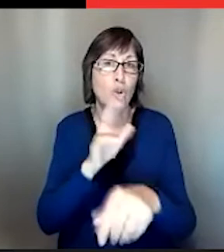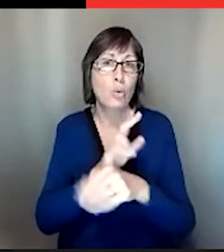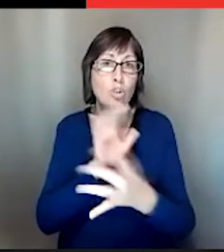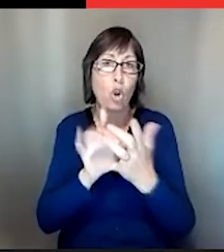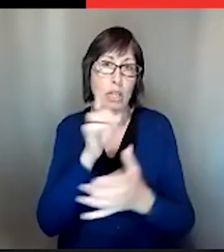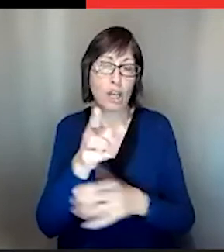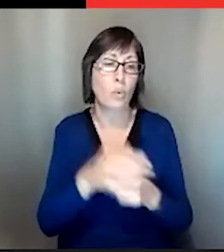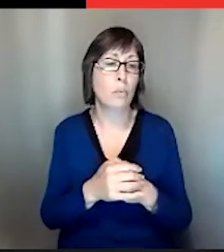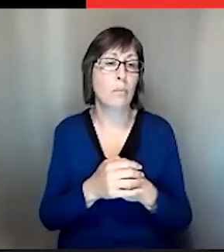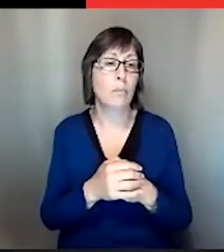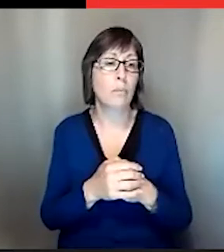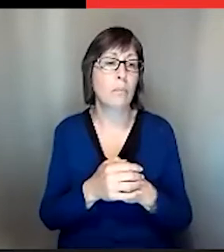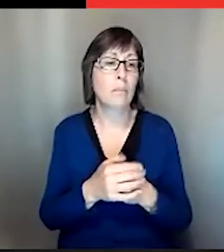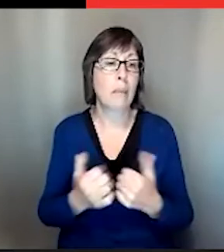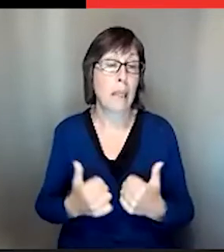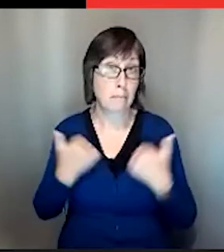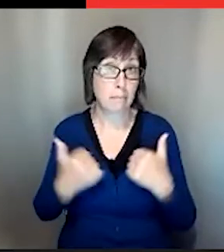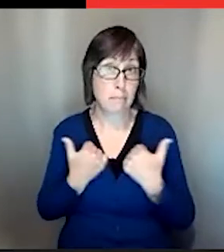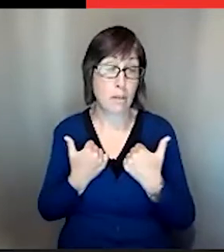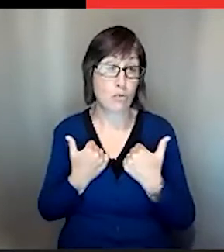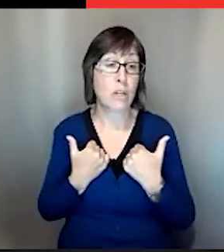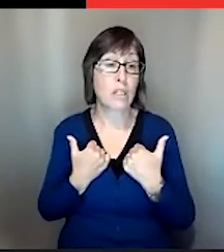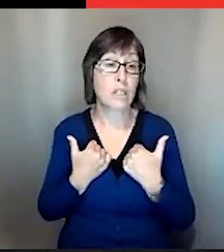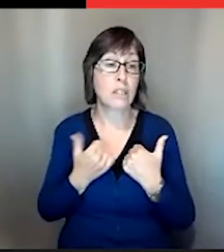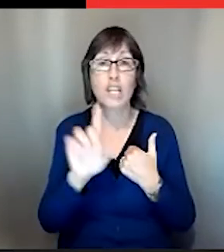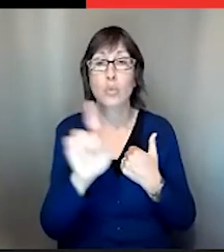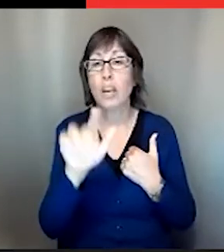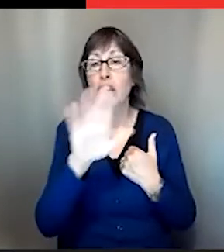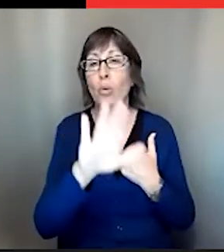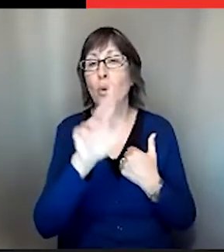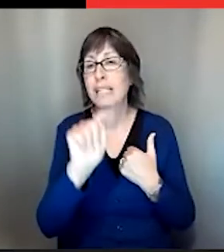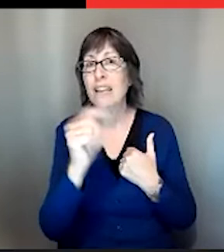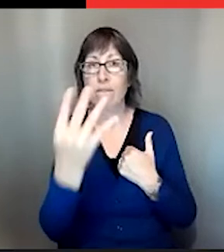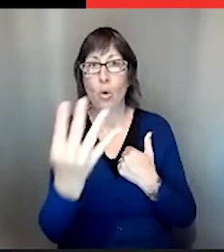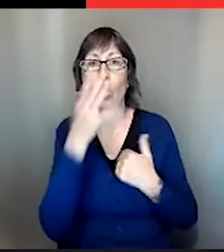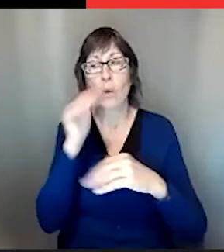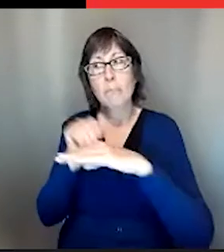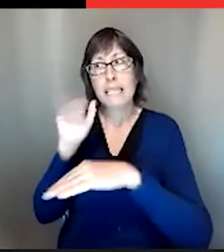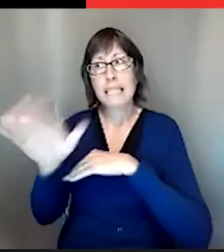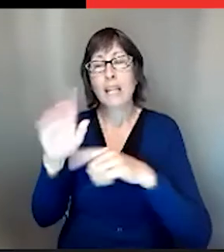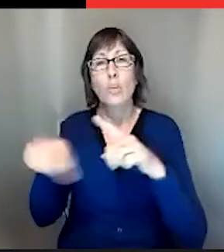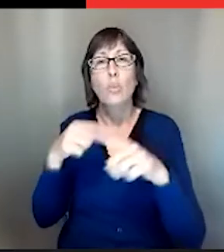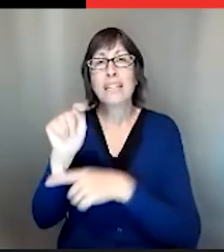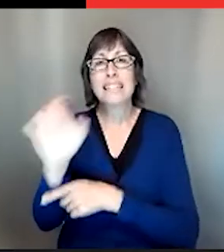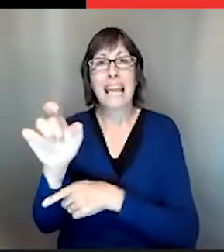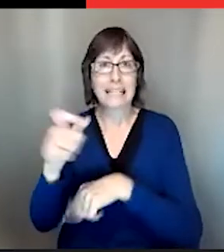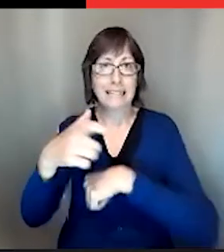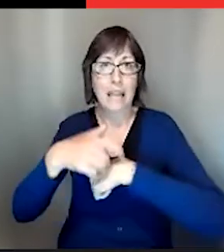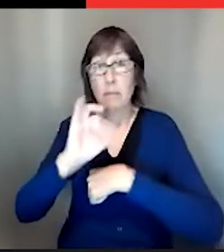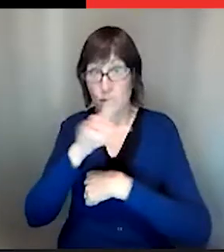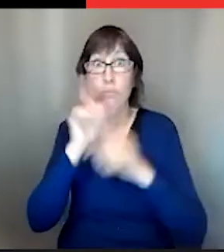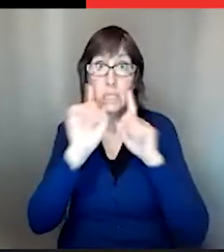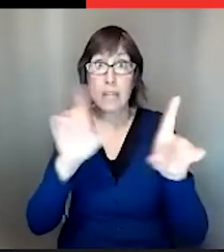address is where your T4A tax form will be sent come tax time, if you received a grant